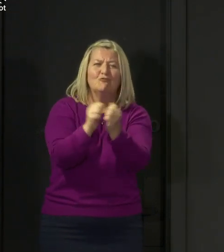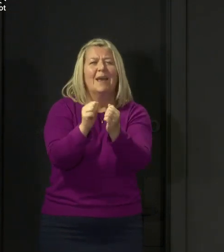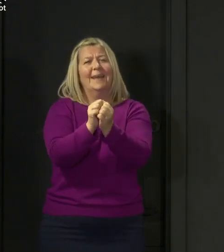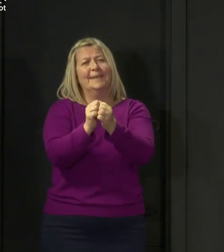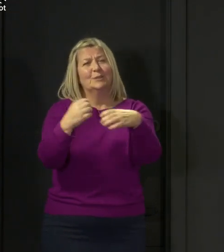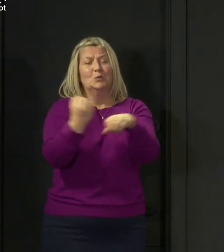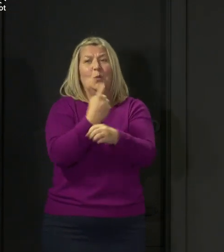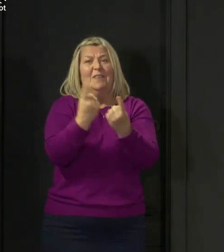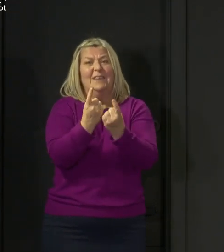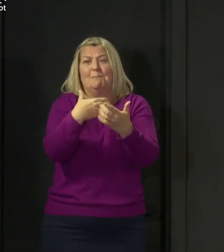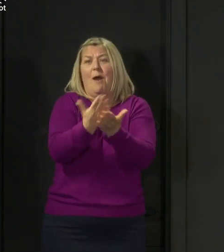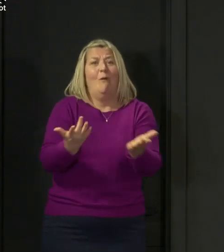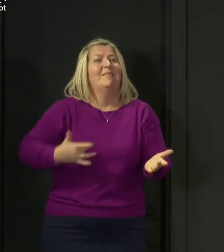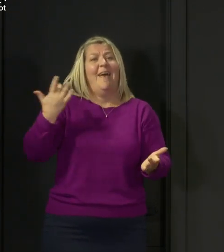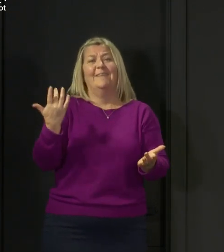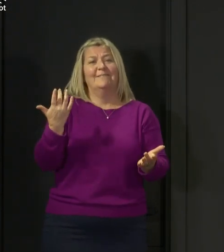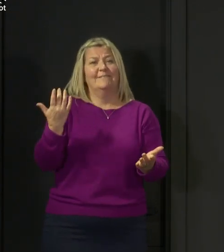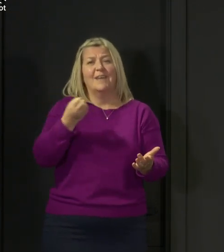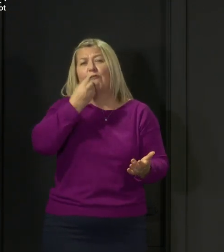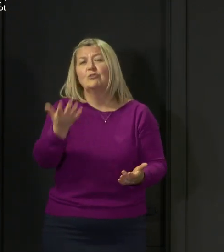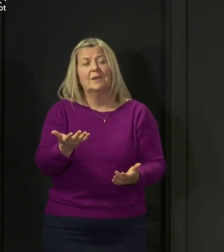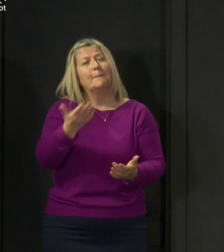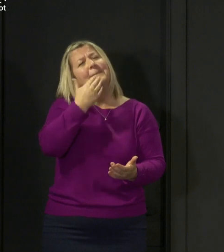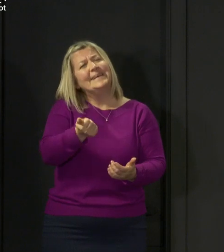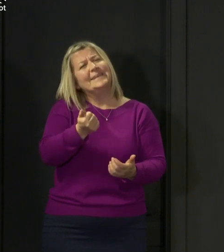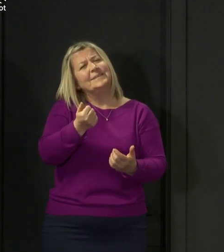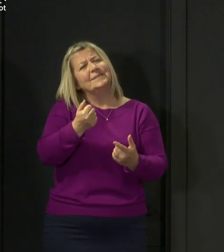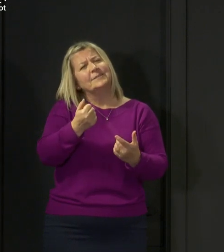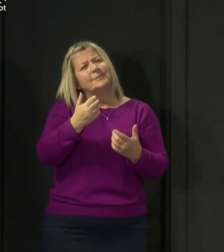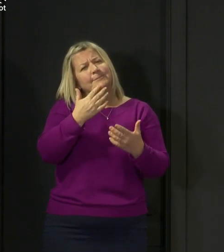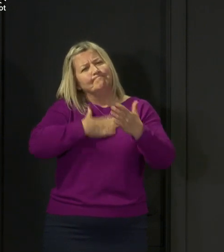part of our everyday lives, and if we stick with it now for a bit longer, that day will